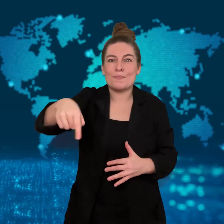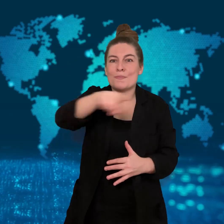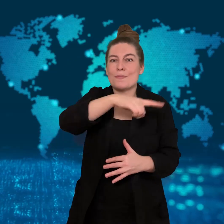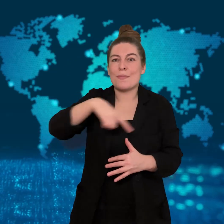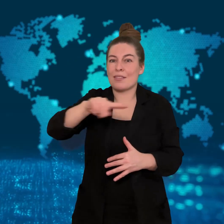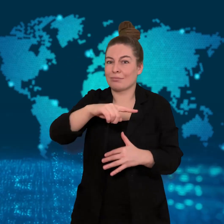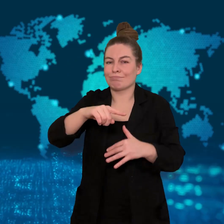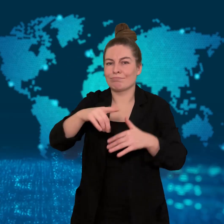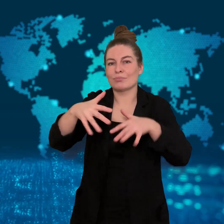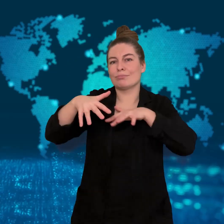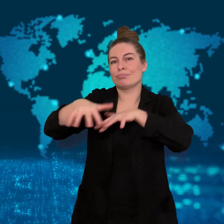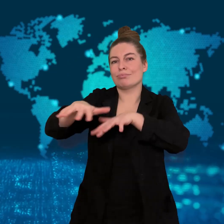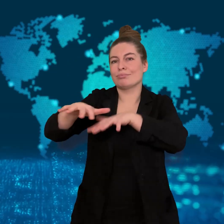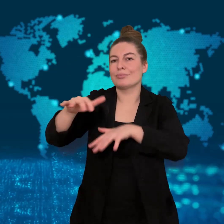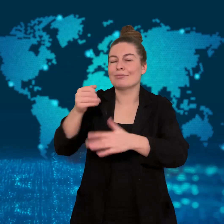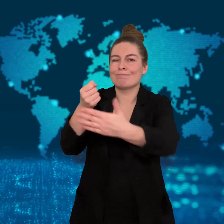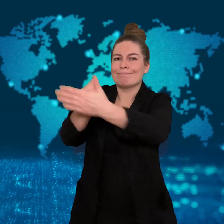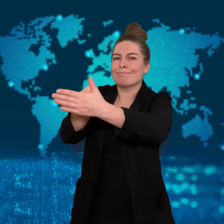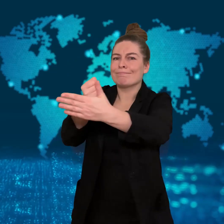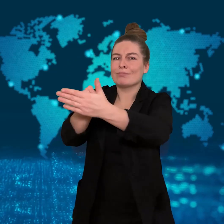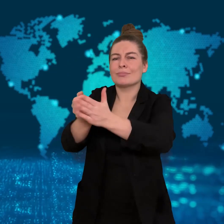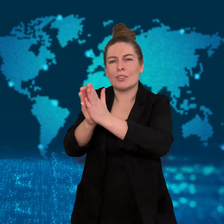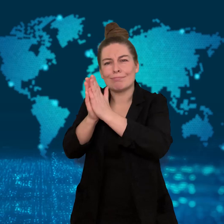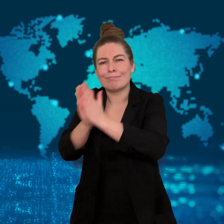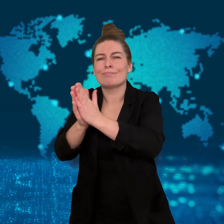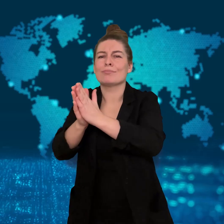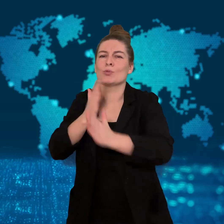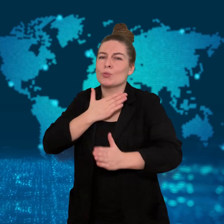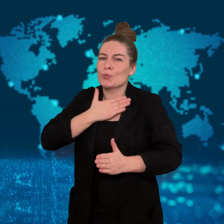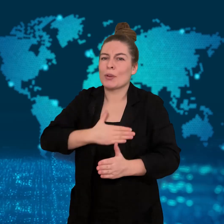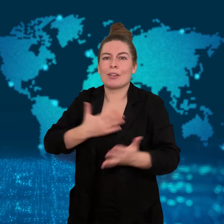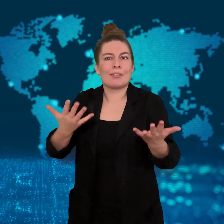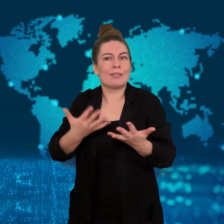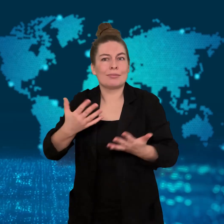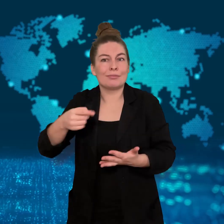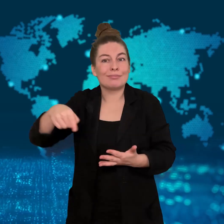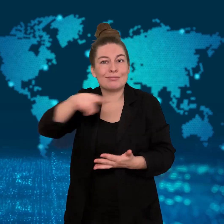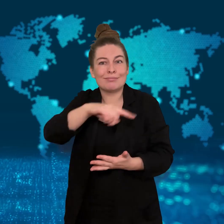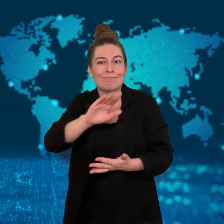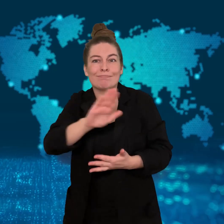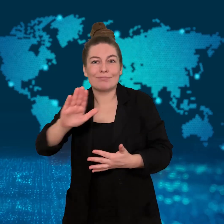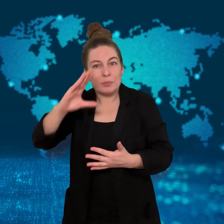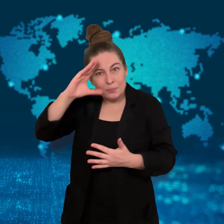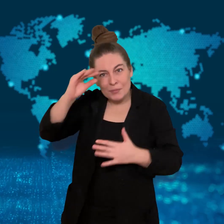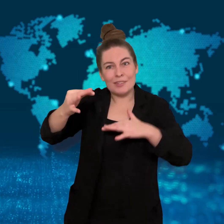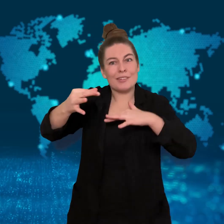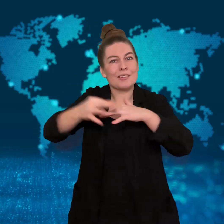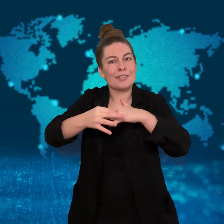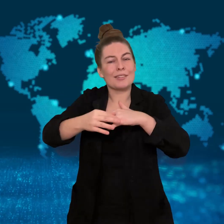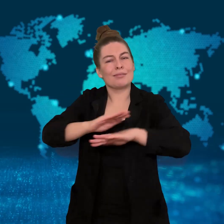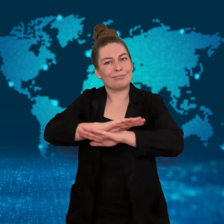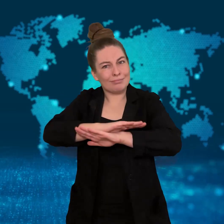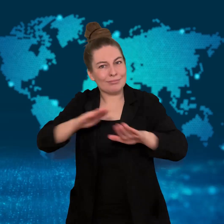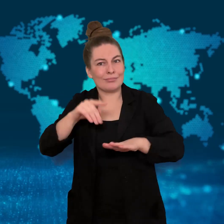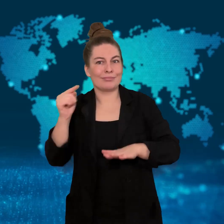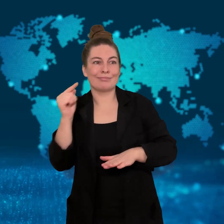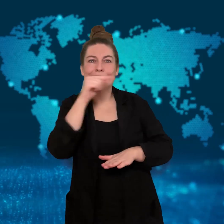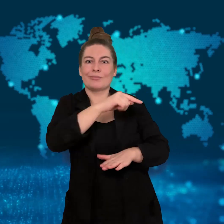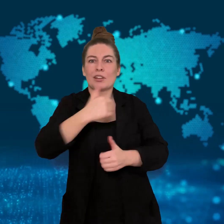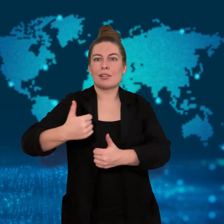They were detained during a rally of Russian soldiers' wives who demanded that